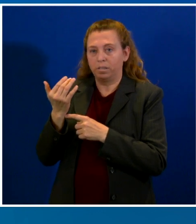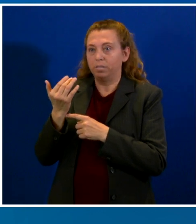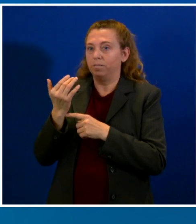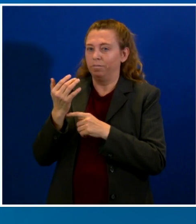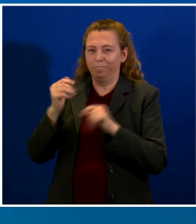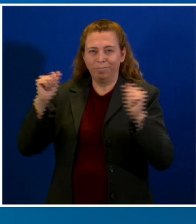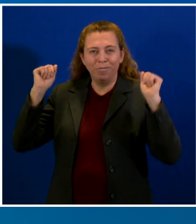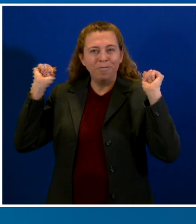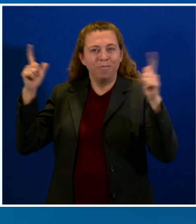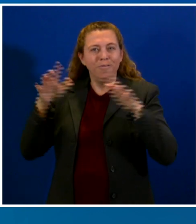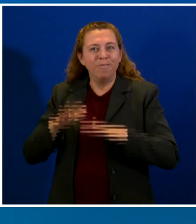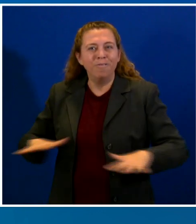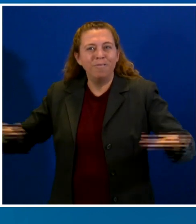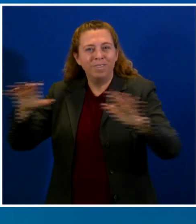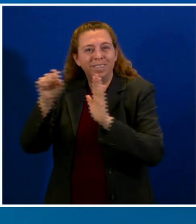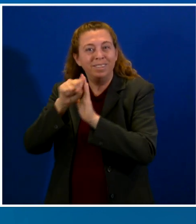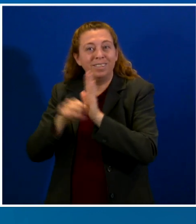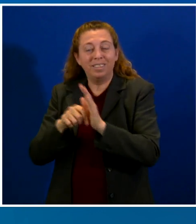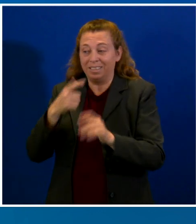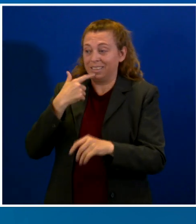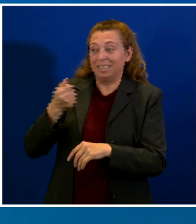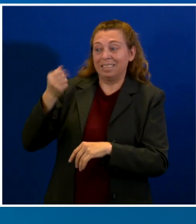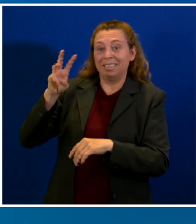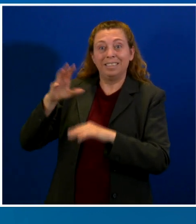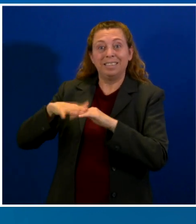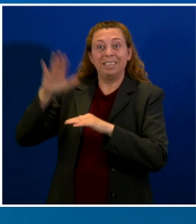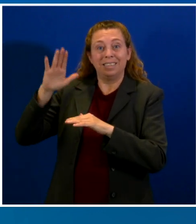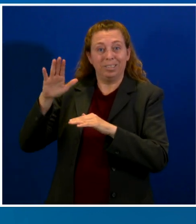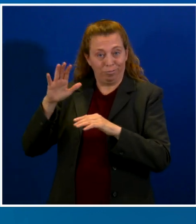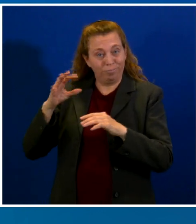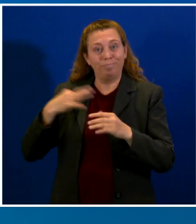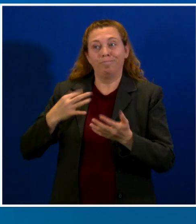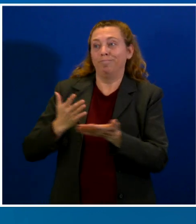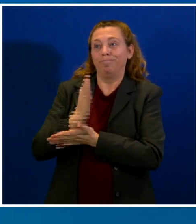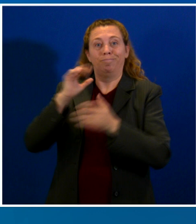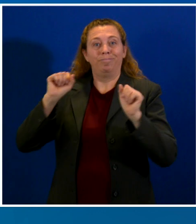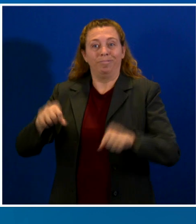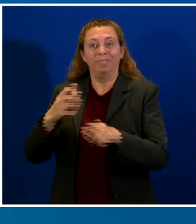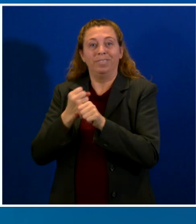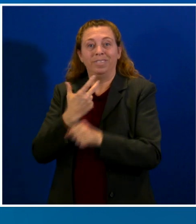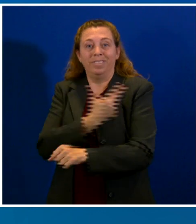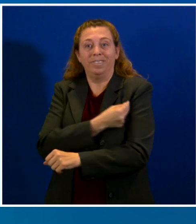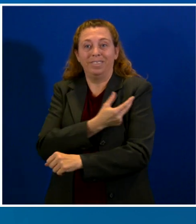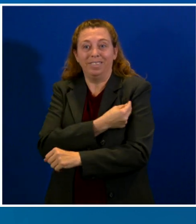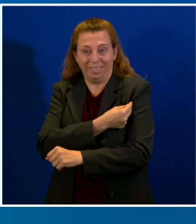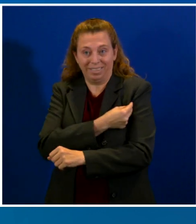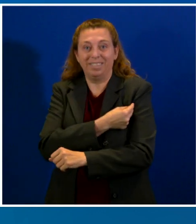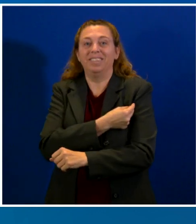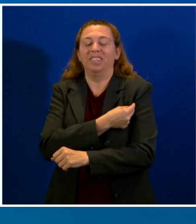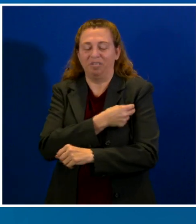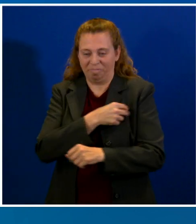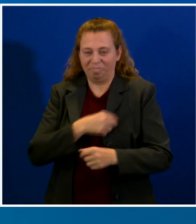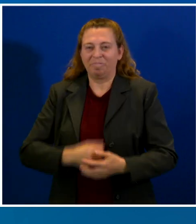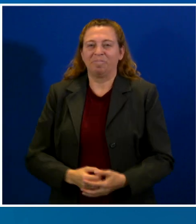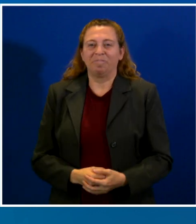16 will be eligible to receive the COVID-19 vaccine. This is a remarkable milestone.